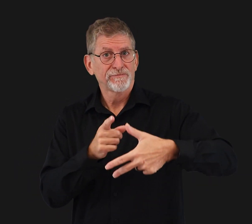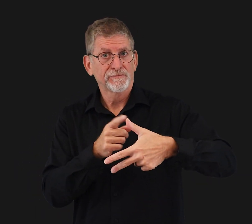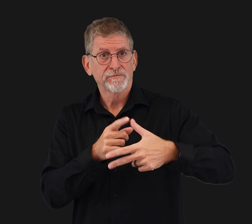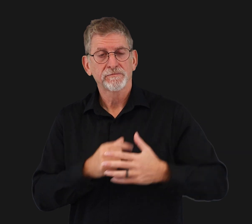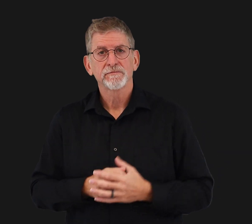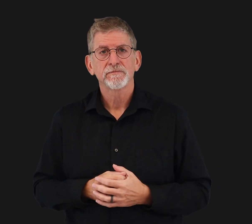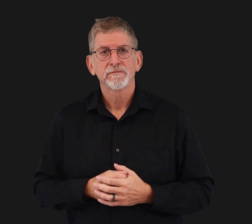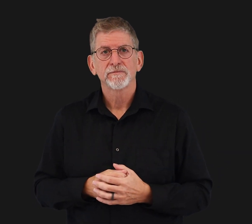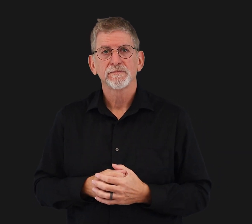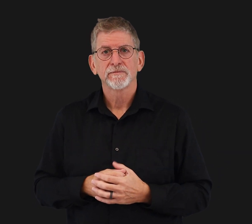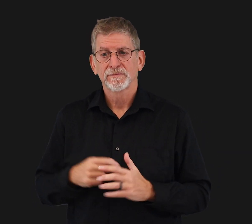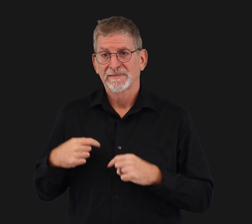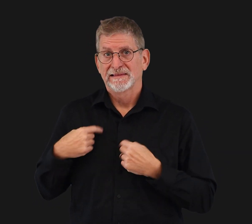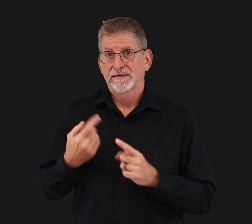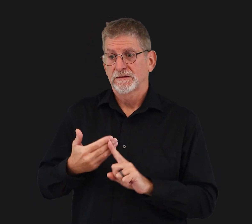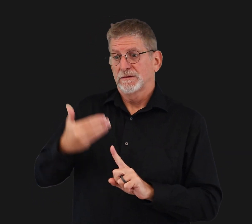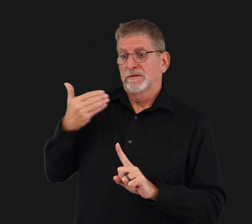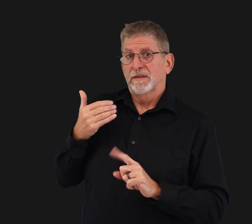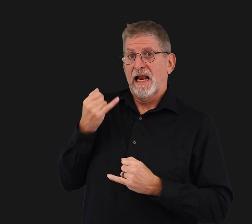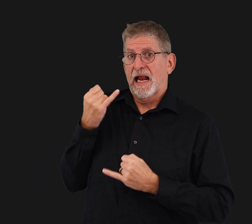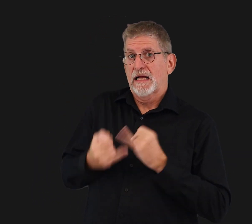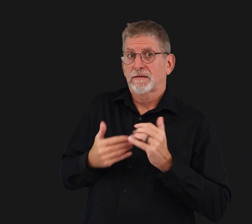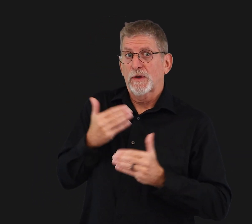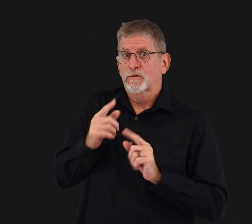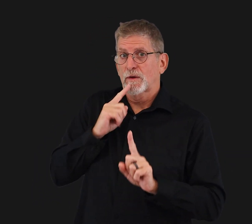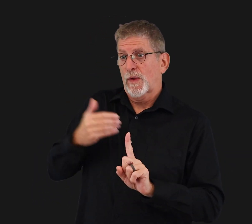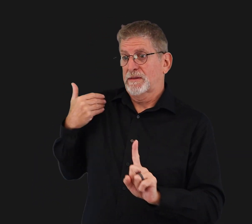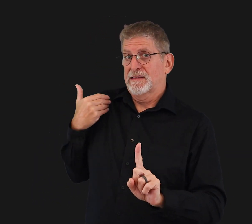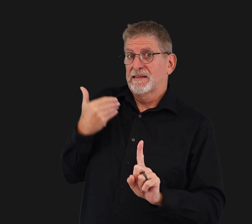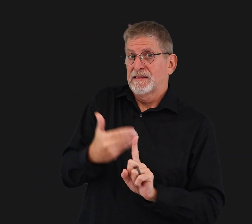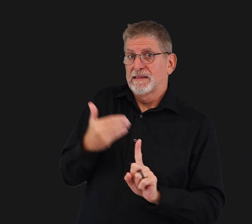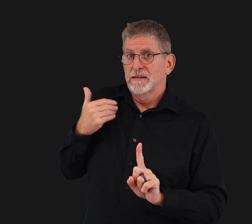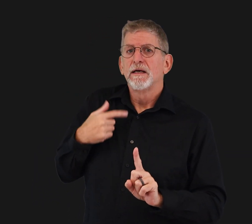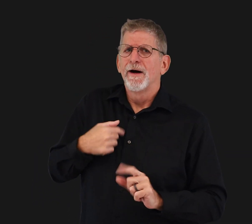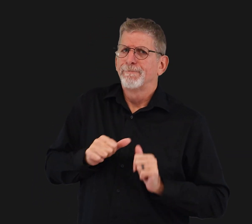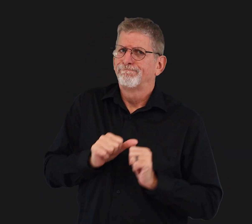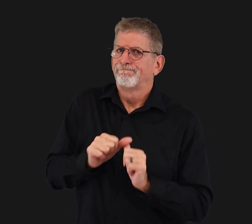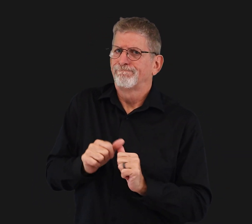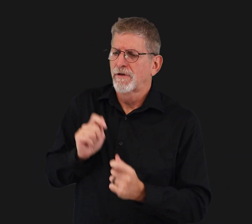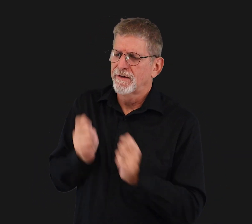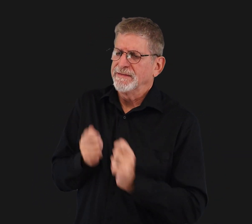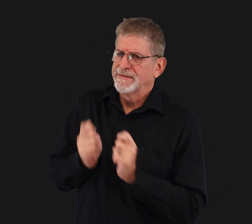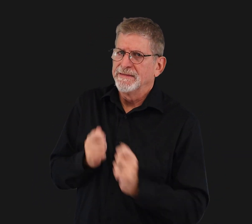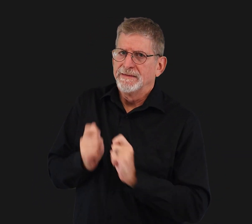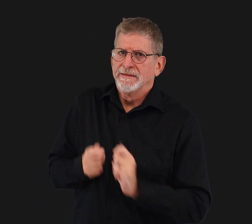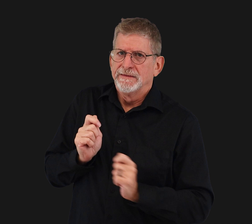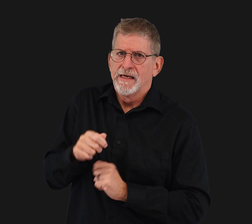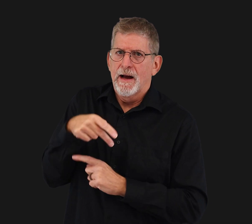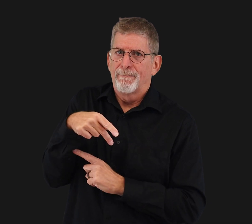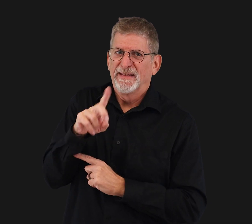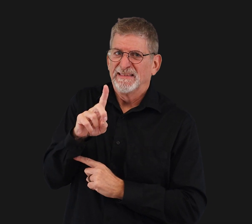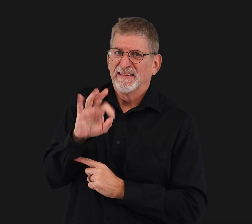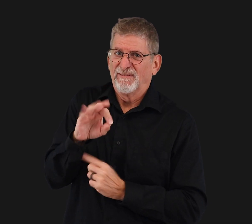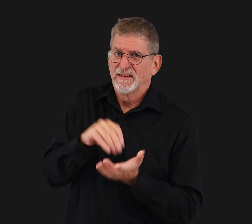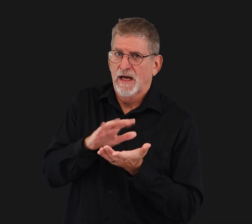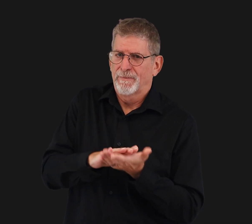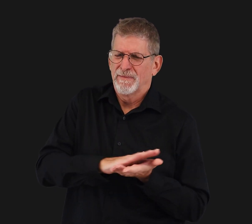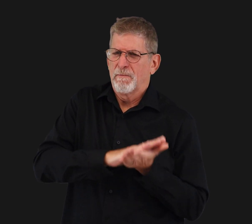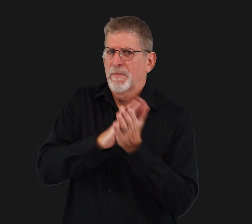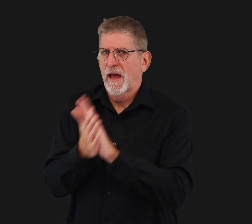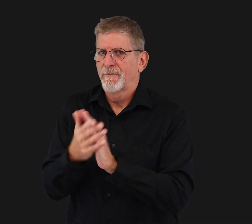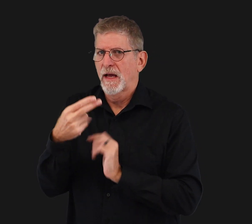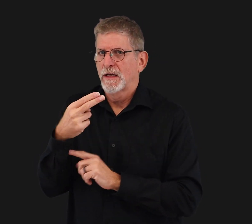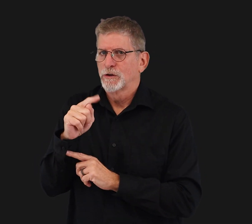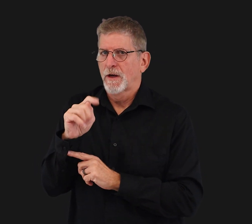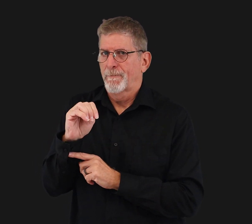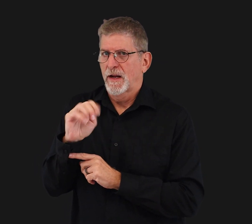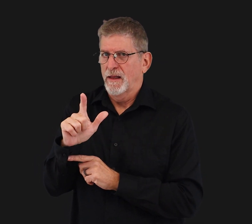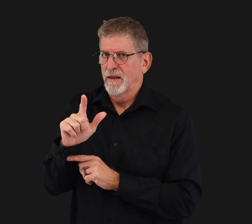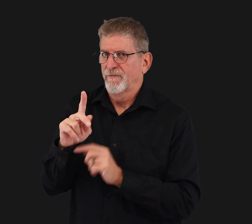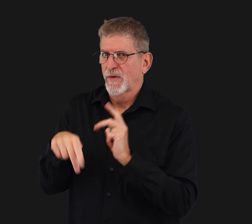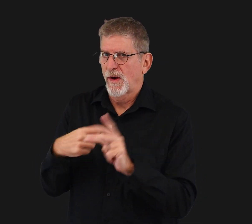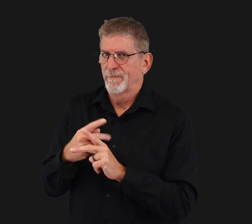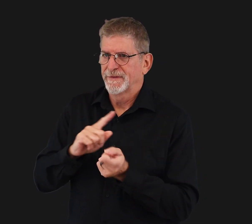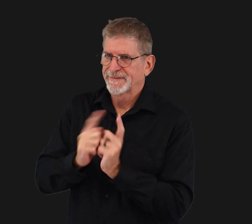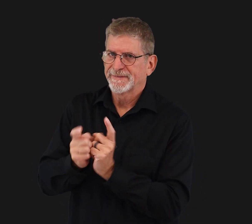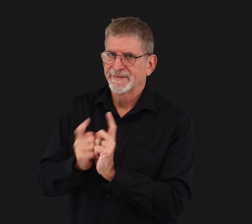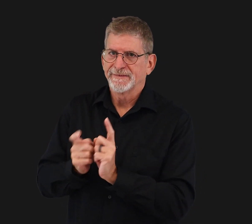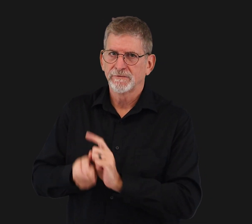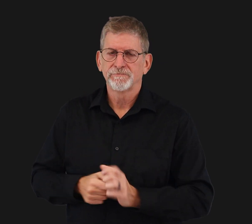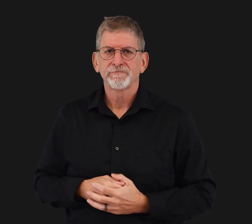• Since the last progress report, we have continued to convert online PDF documents into HTML format.